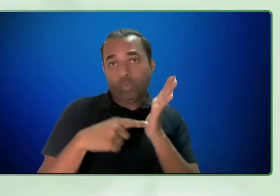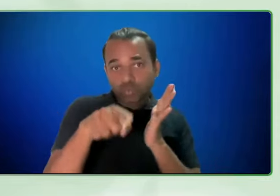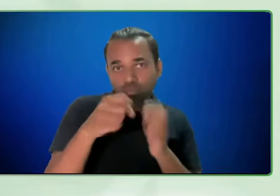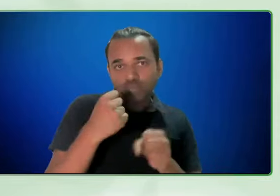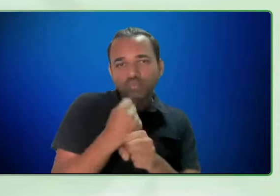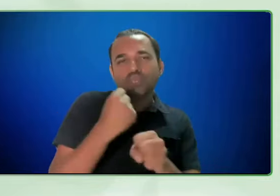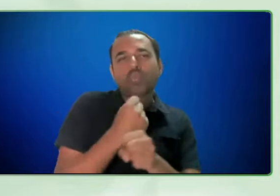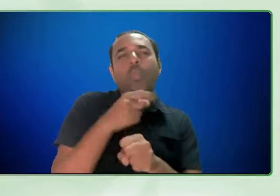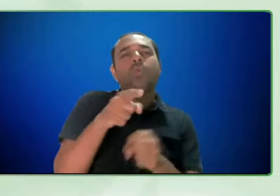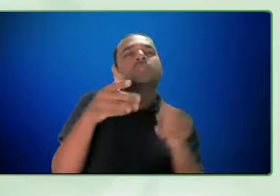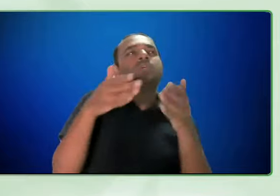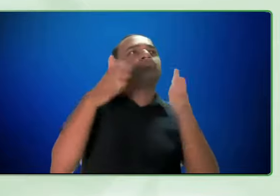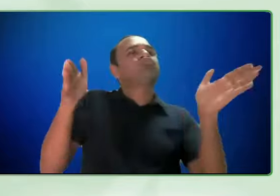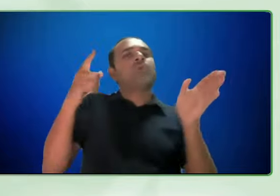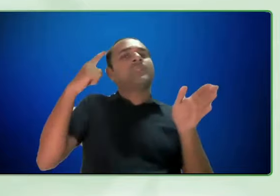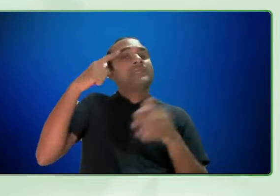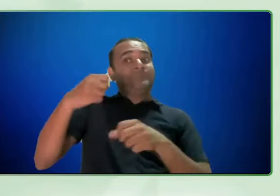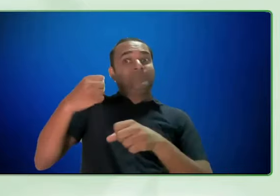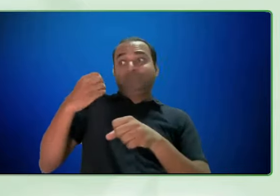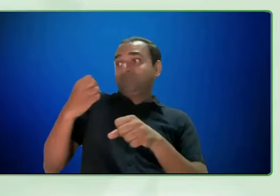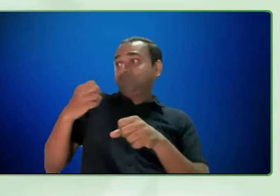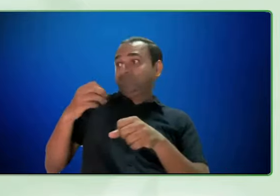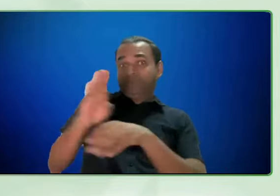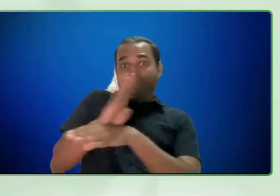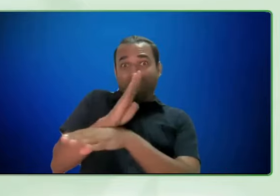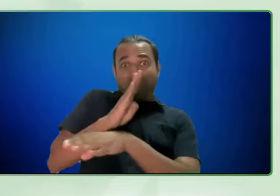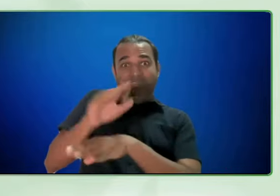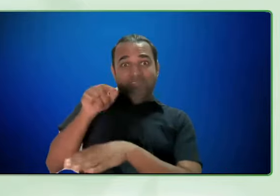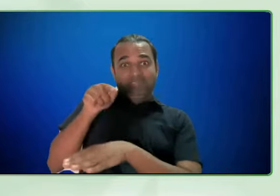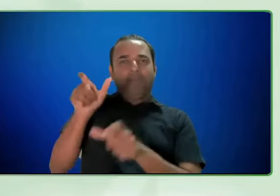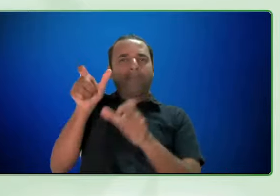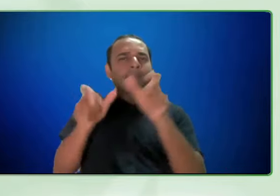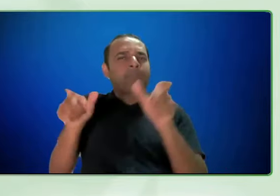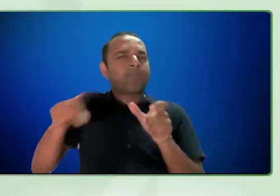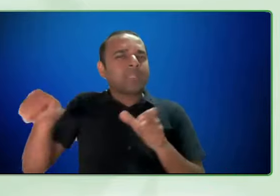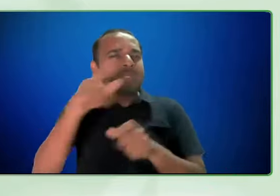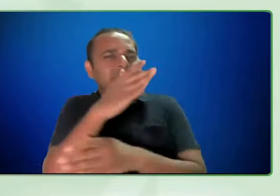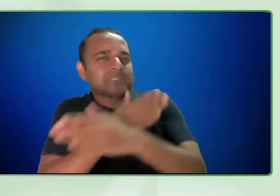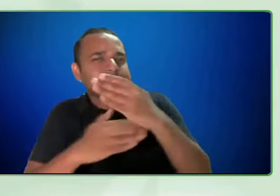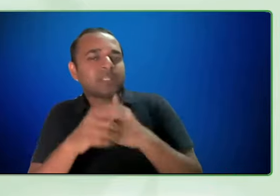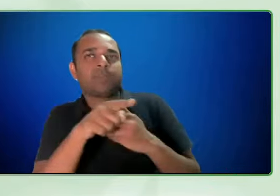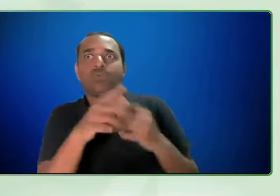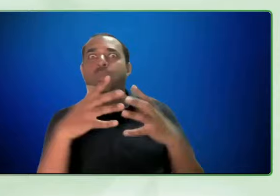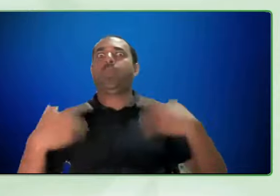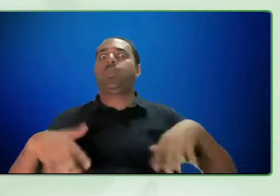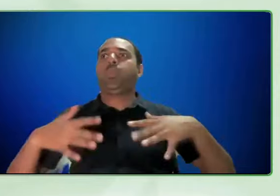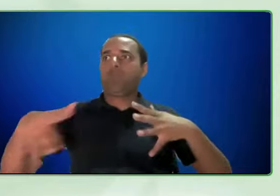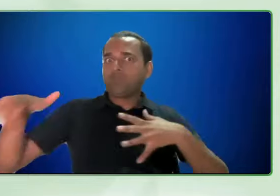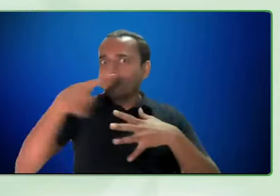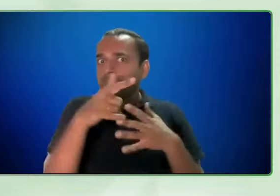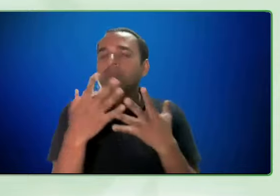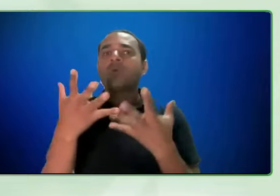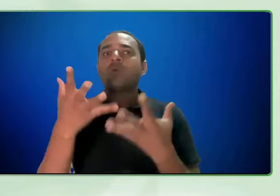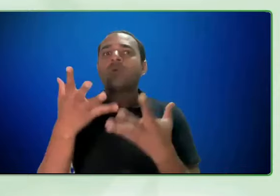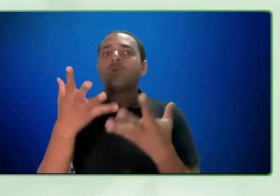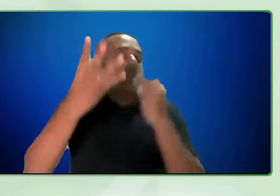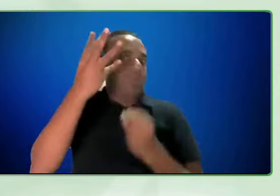that are extremely poor. Administrations developed in India for these developed regions within India